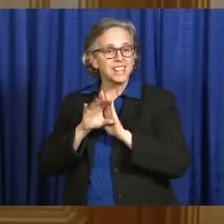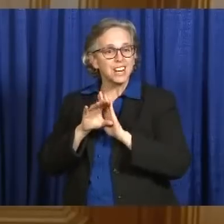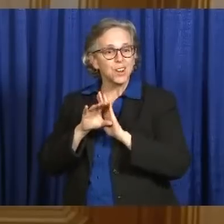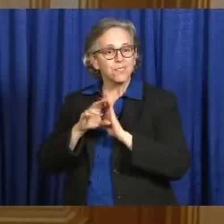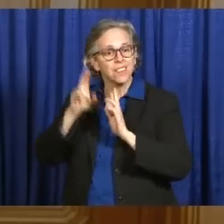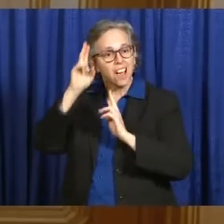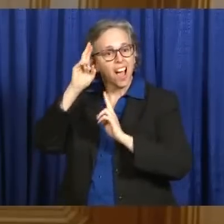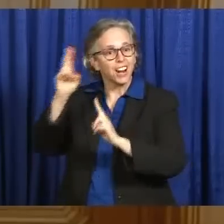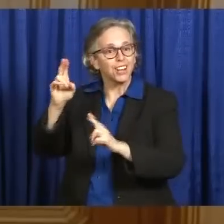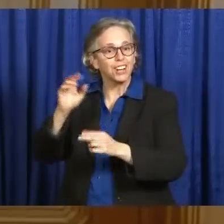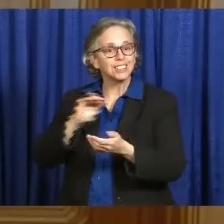NOW, BREAKING NEWS FROM NBC